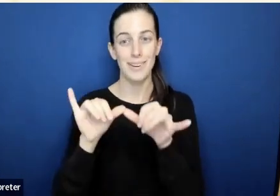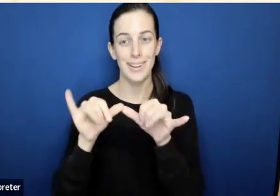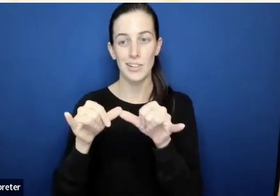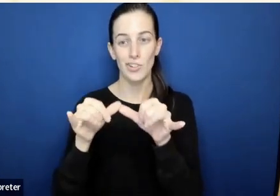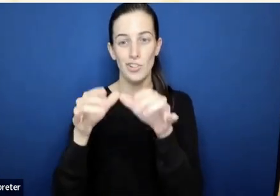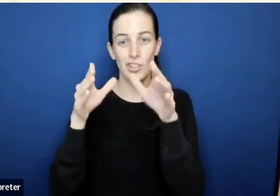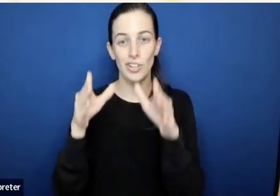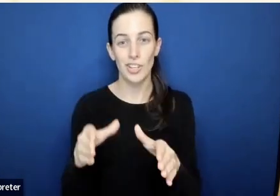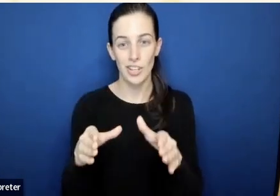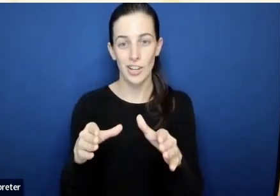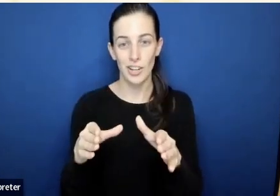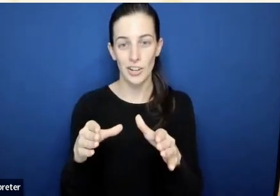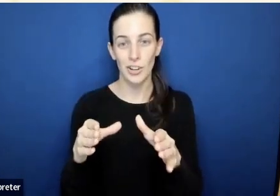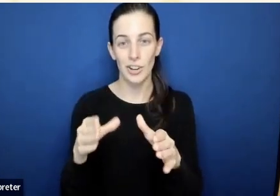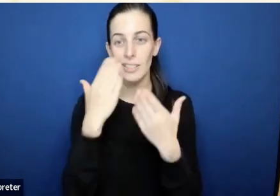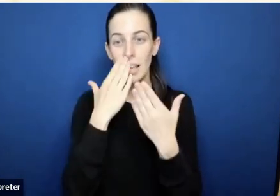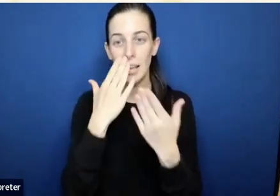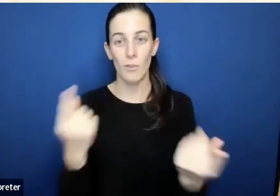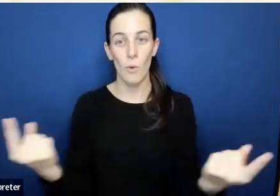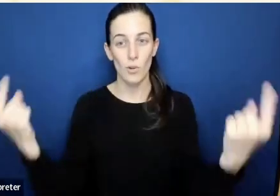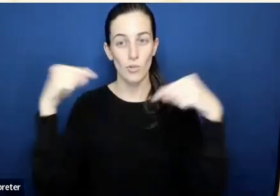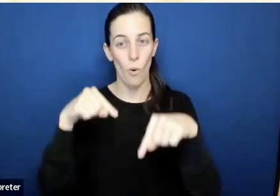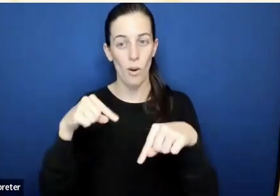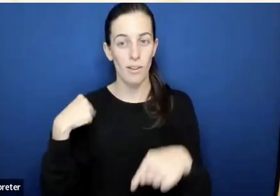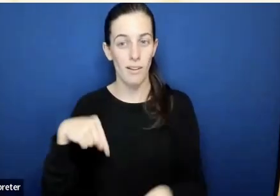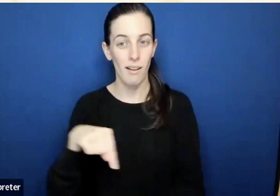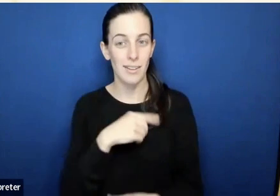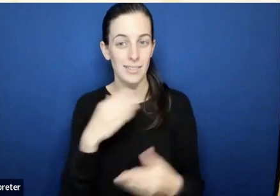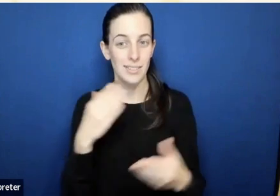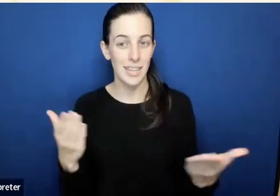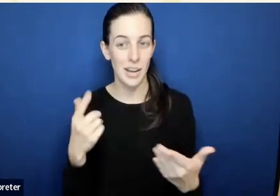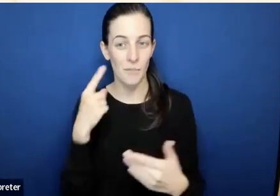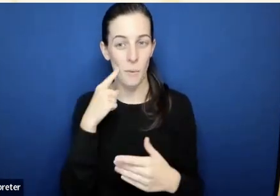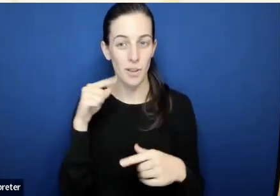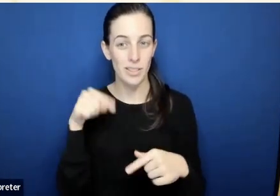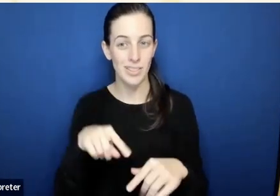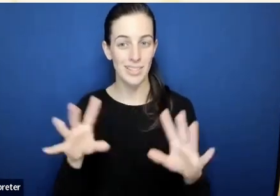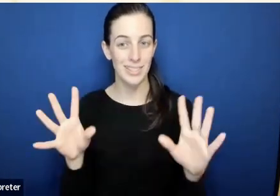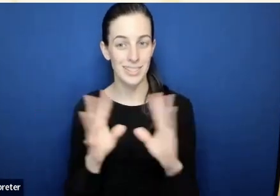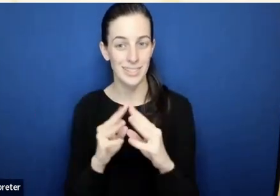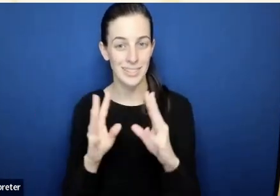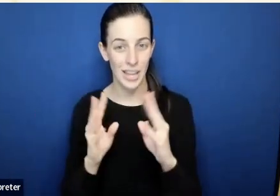Thank you for joining us for this session, the Impact of Bad ARIA